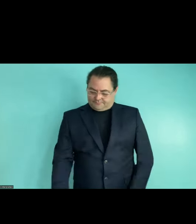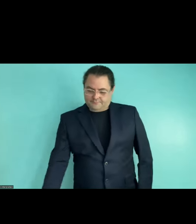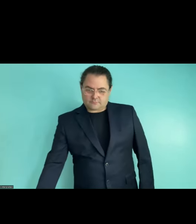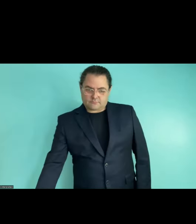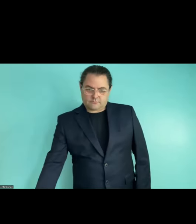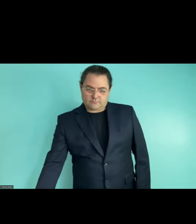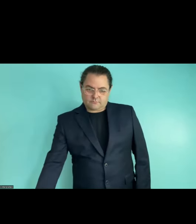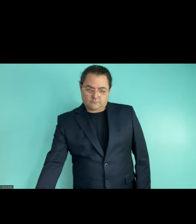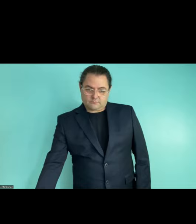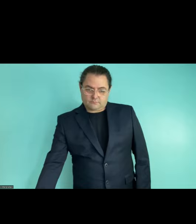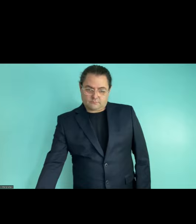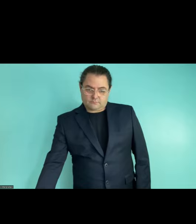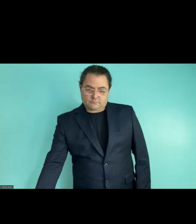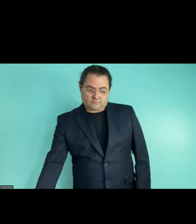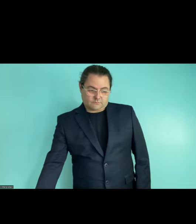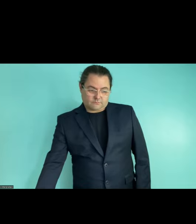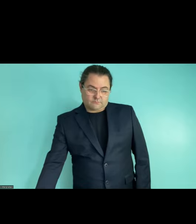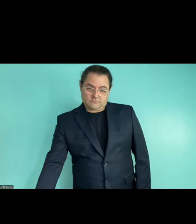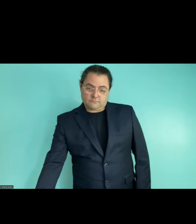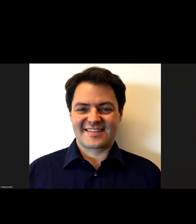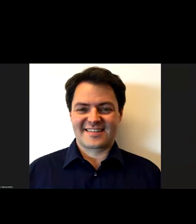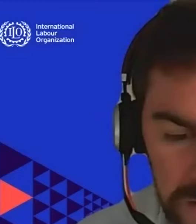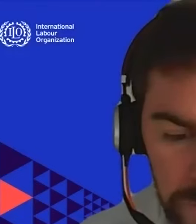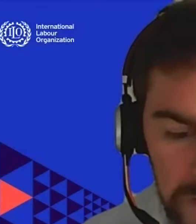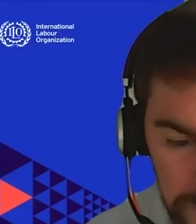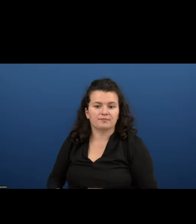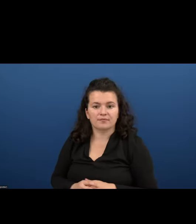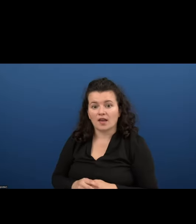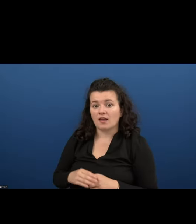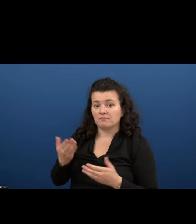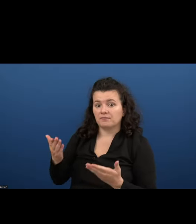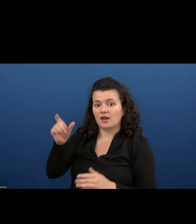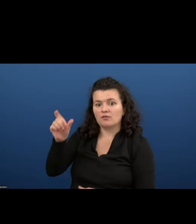of the East African Trade Union Confederation, and Mississauga you represented trade unions